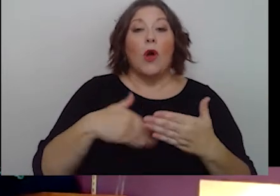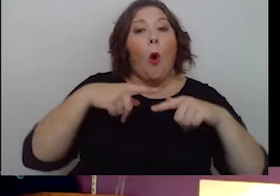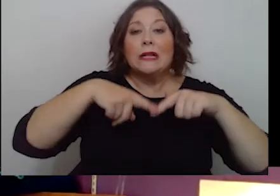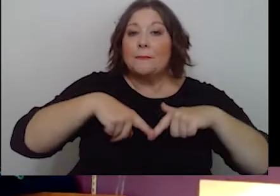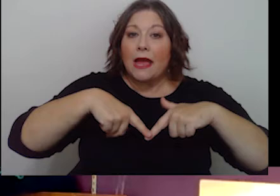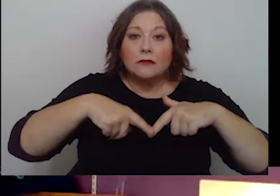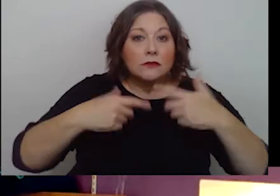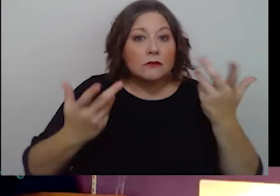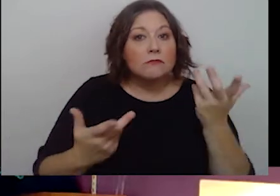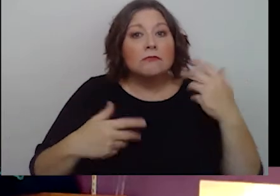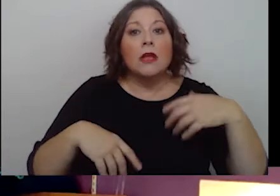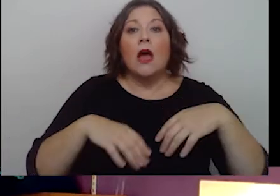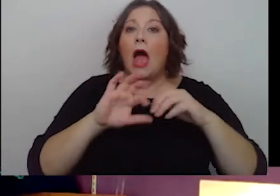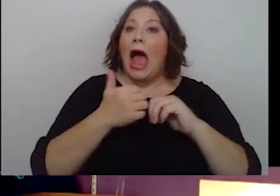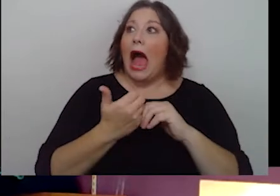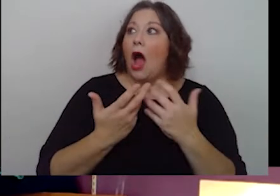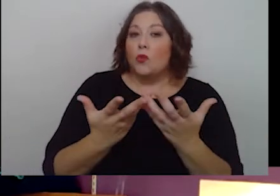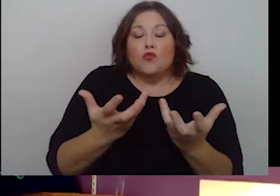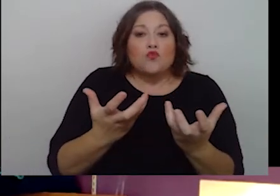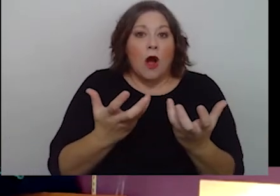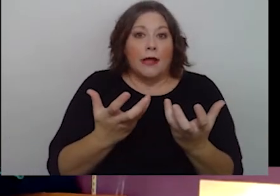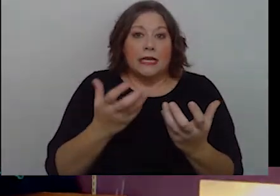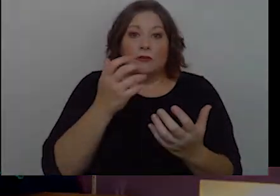Paul: It all depends on how you want it to work for you.